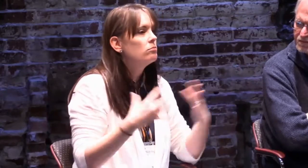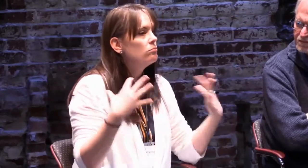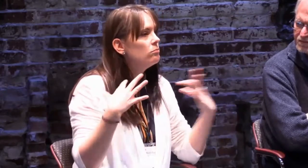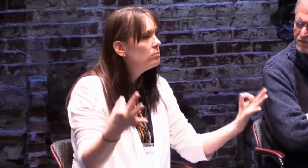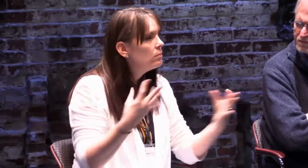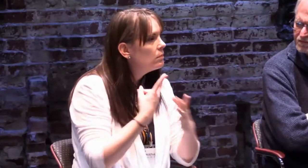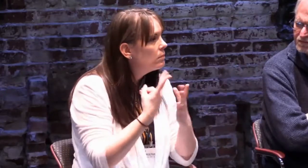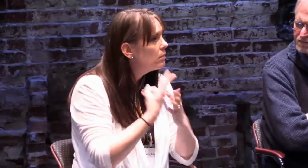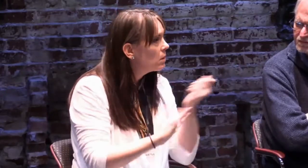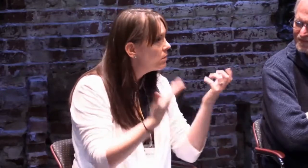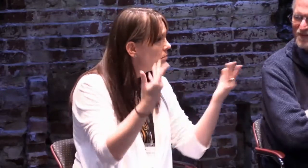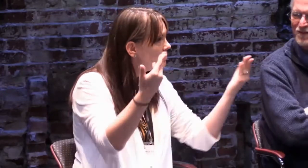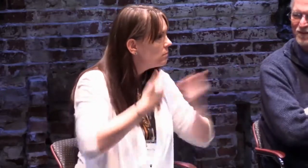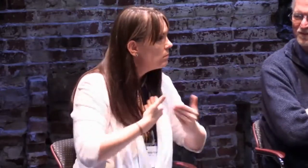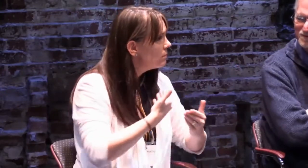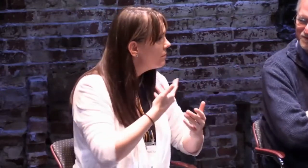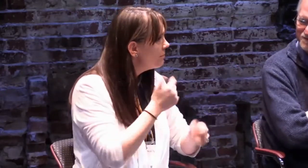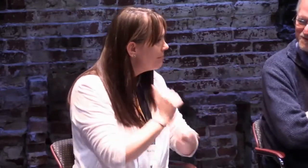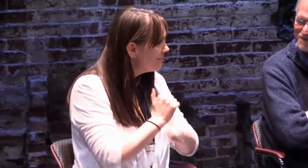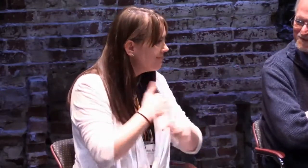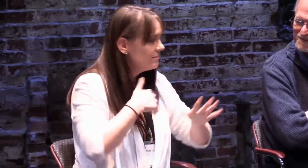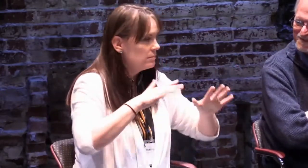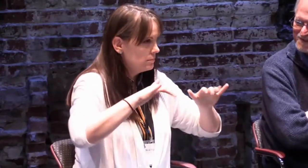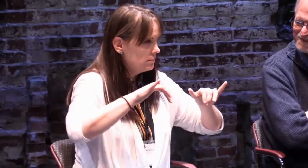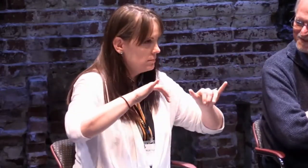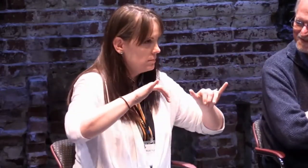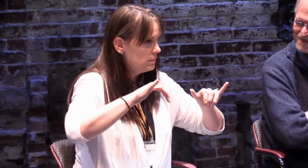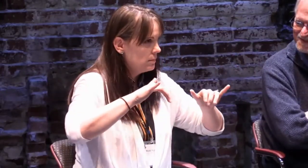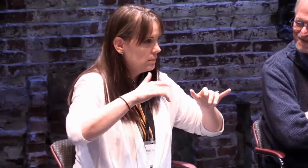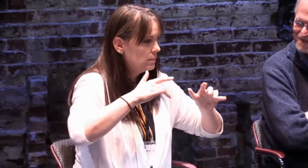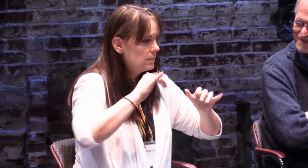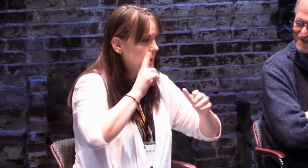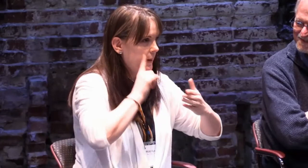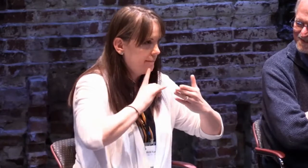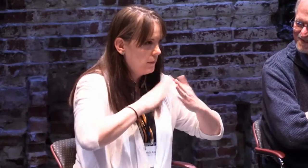Waited and was selected for both. I was accepted to both programs.